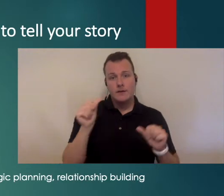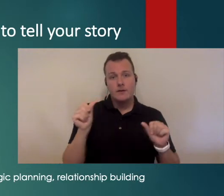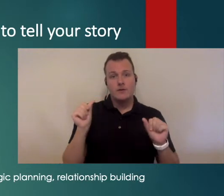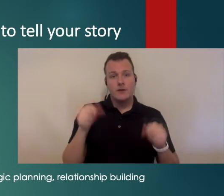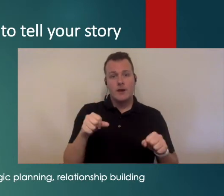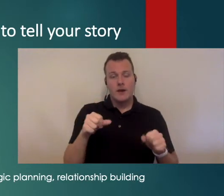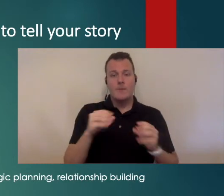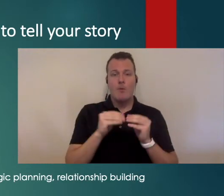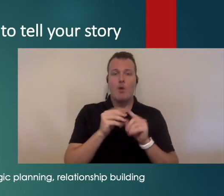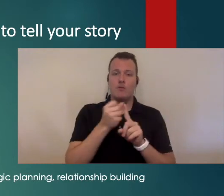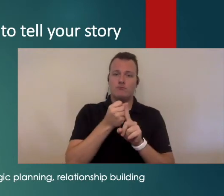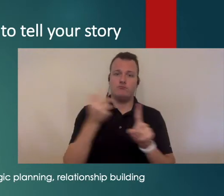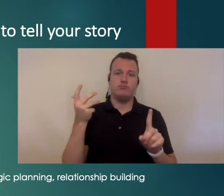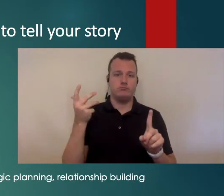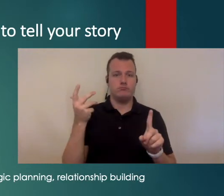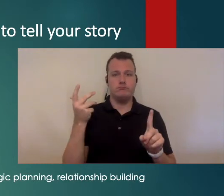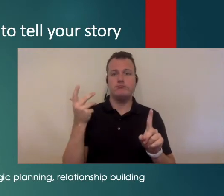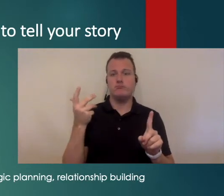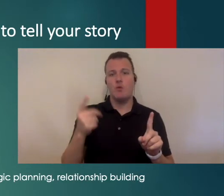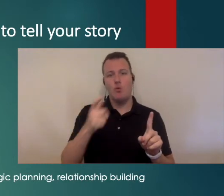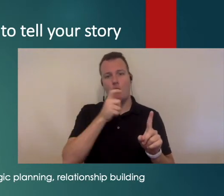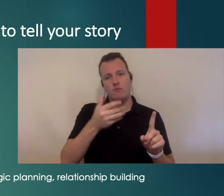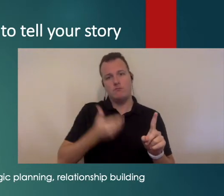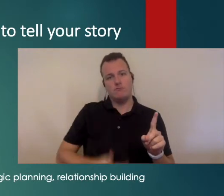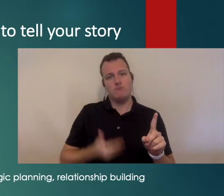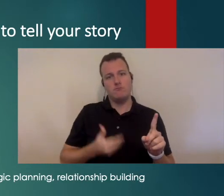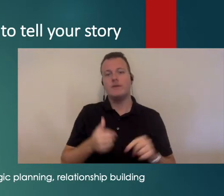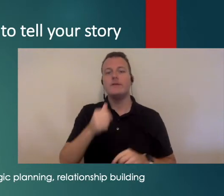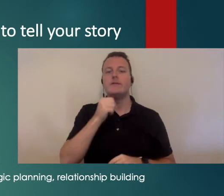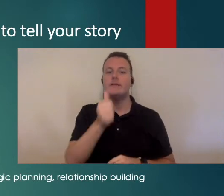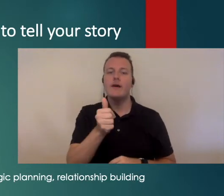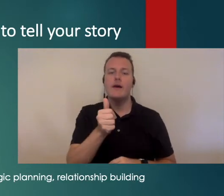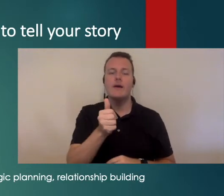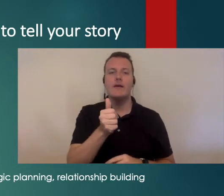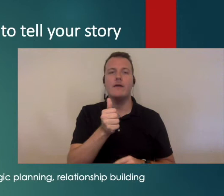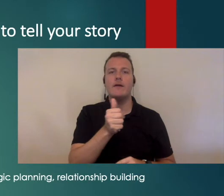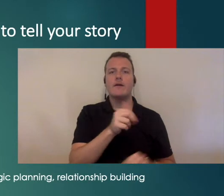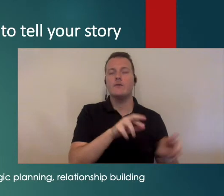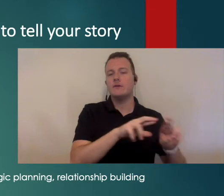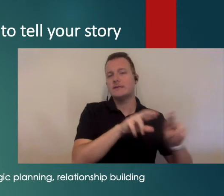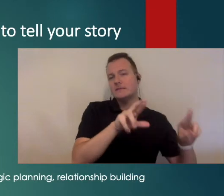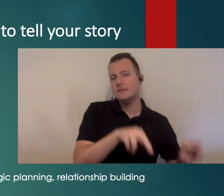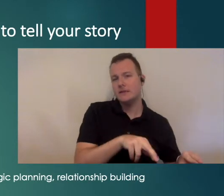who you are as a person, as opposed to just kind of the formed resume in the